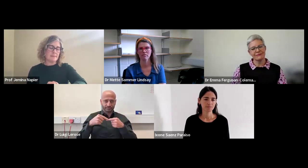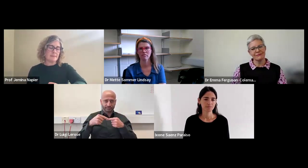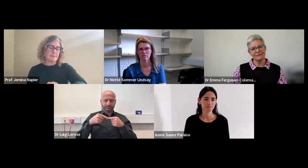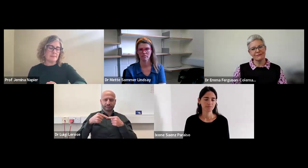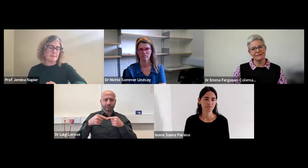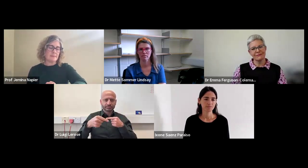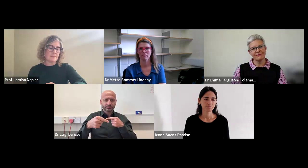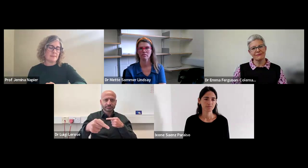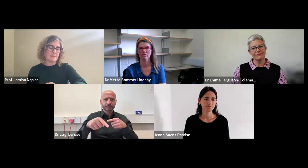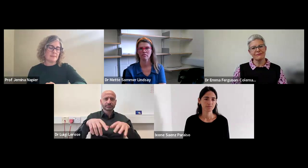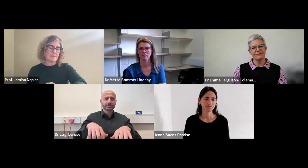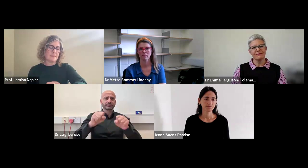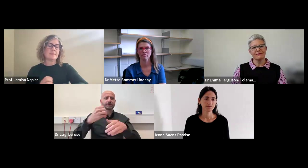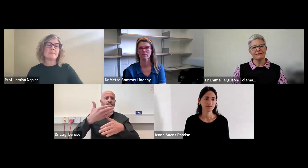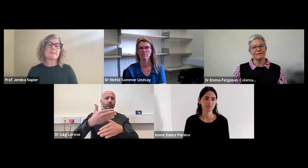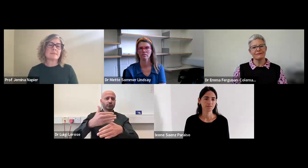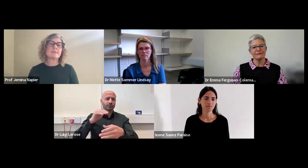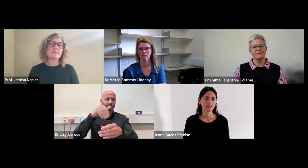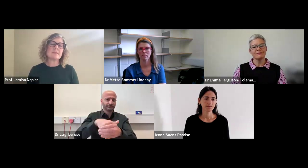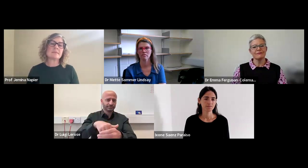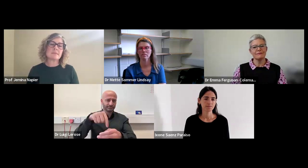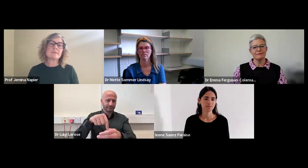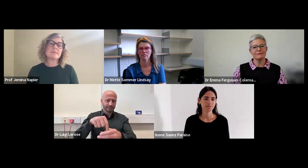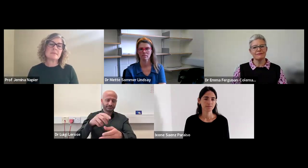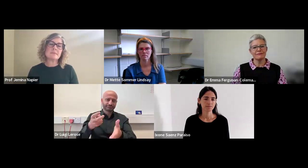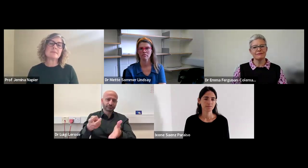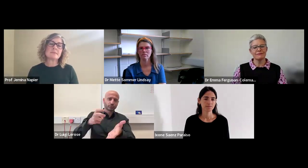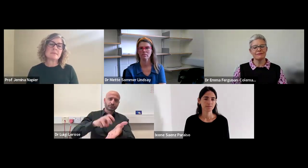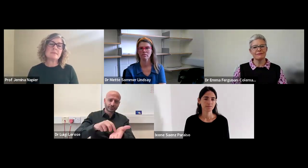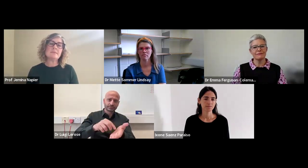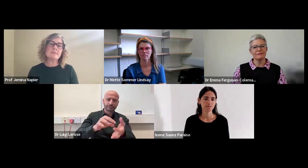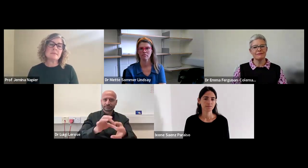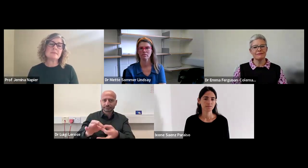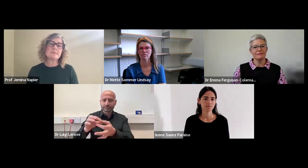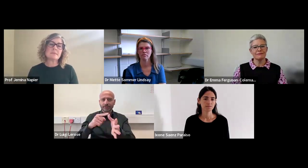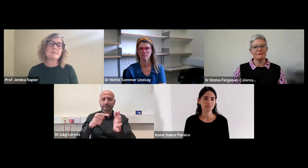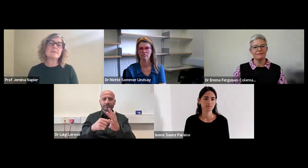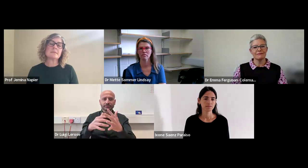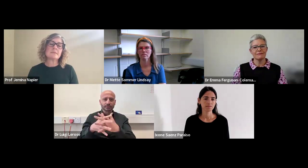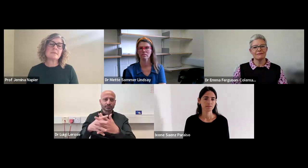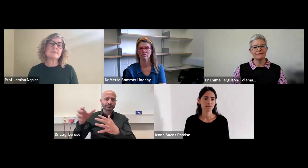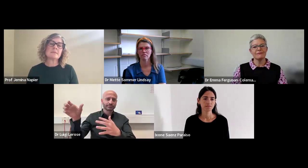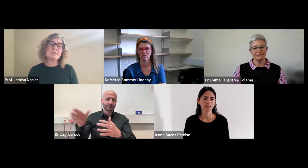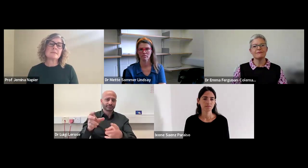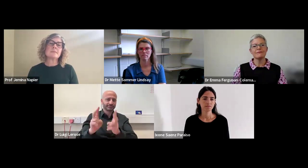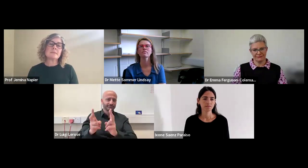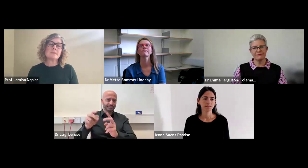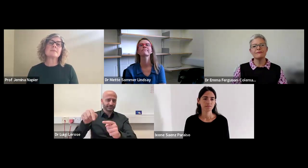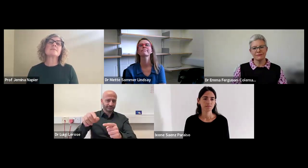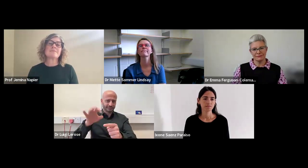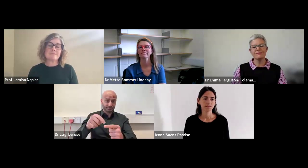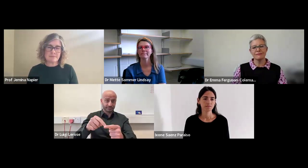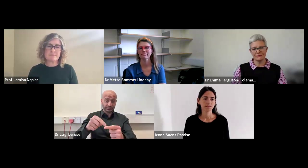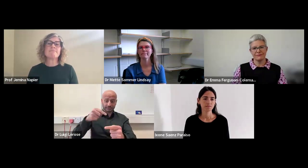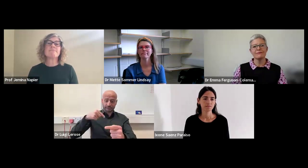when finishing my PhD, and starting working in Academia, at registering for access to work,